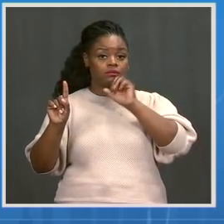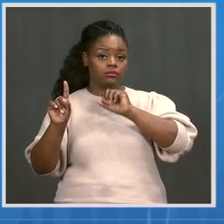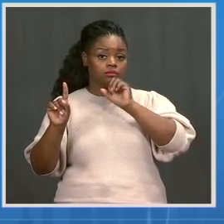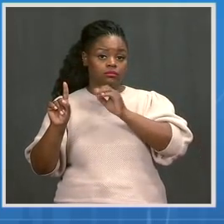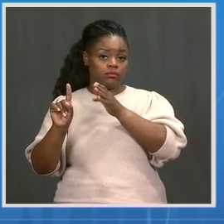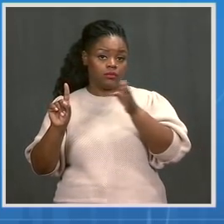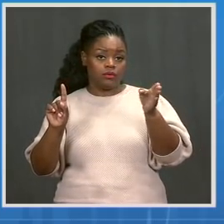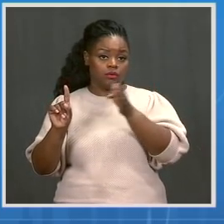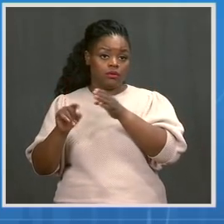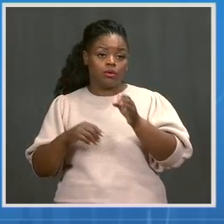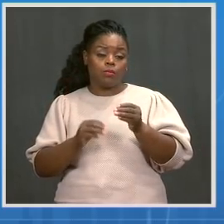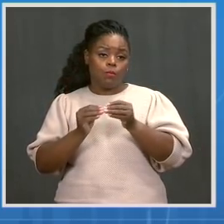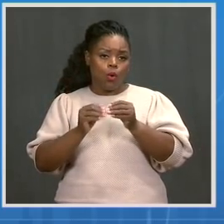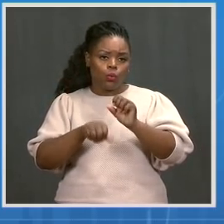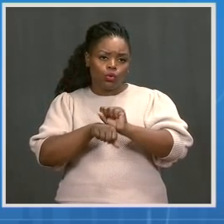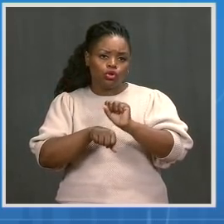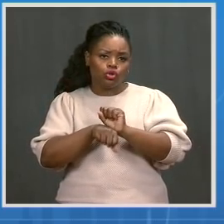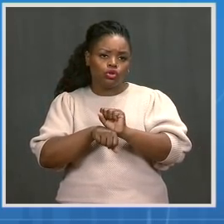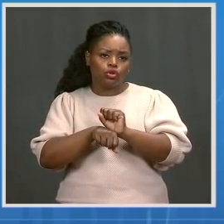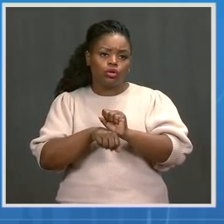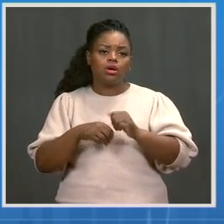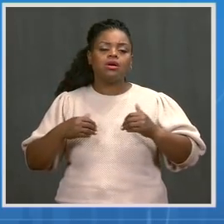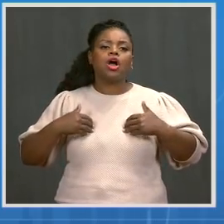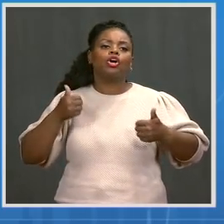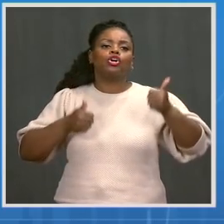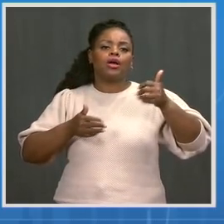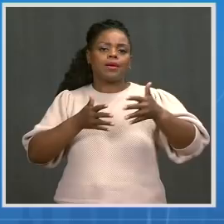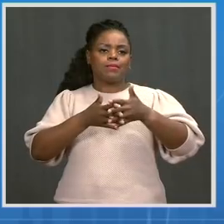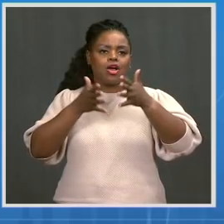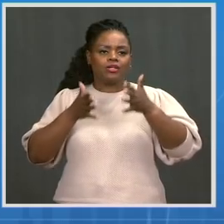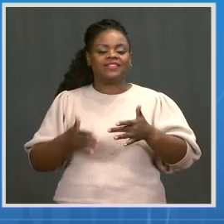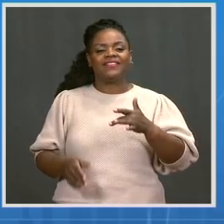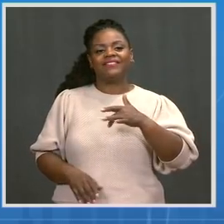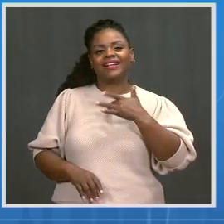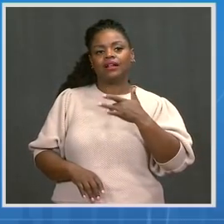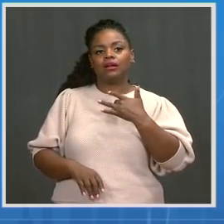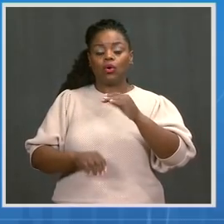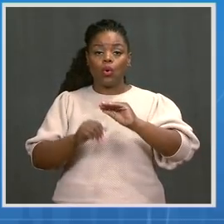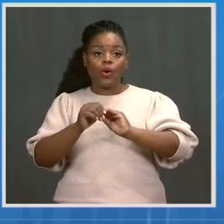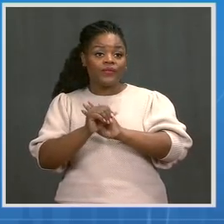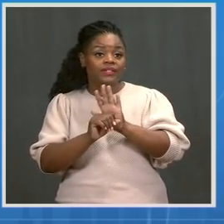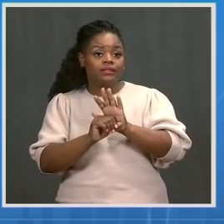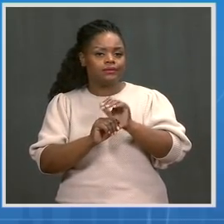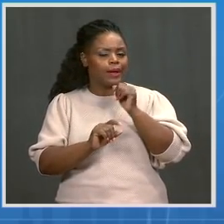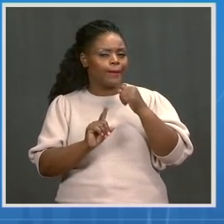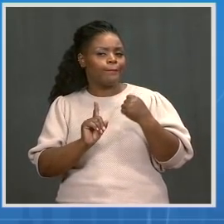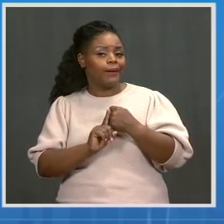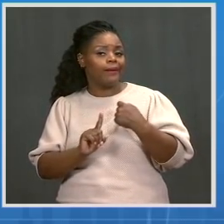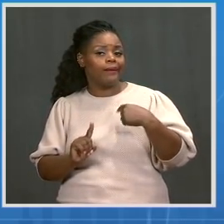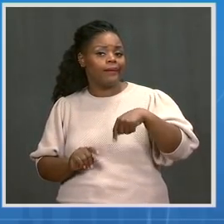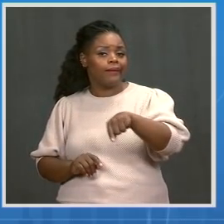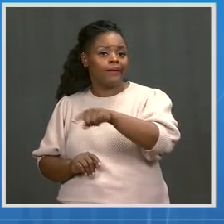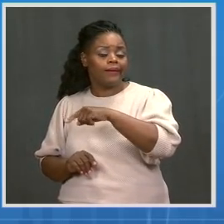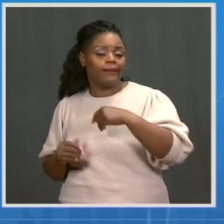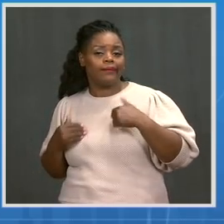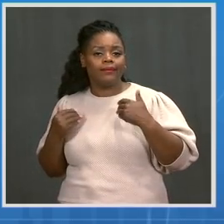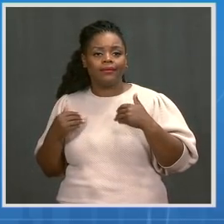Many younger Americans have felt like COVID-19 is not something that impacts them and they've been less eager to get the shot.